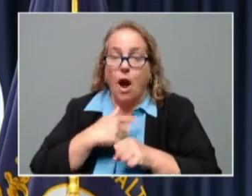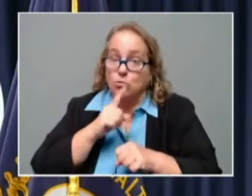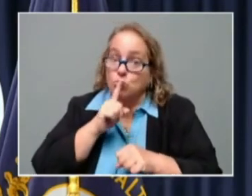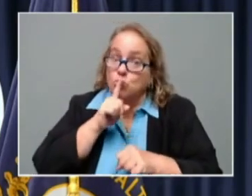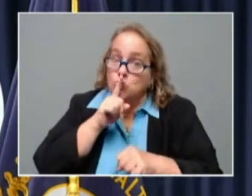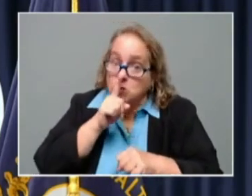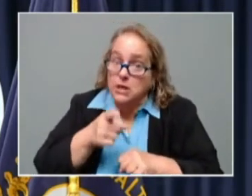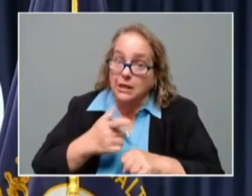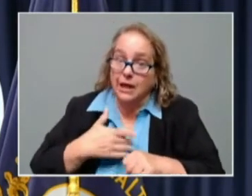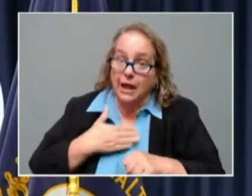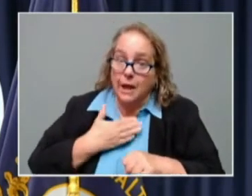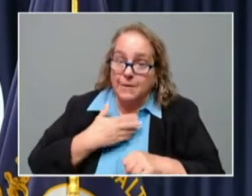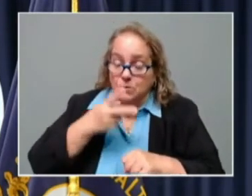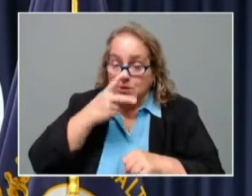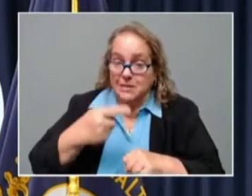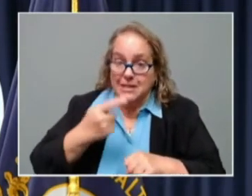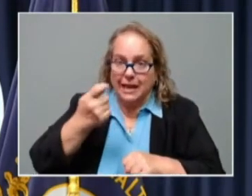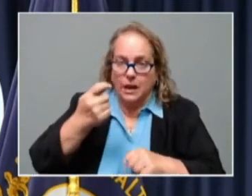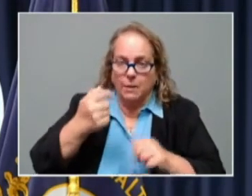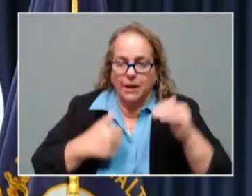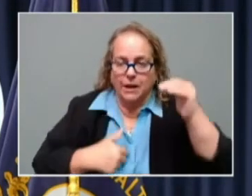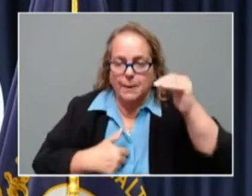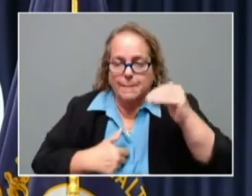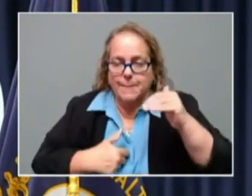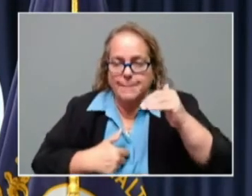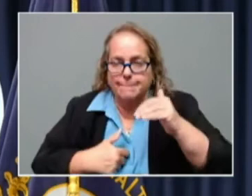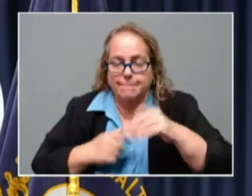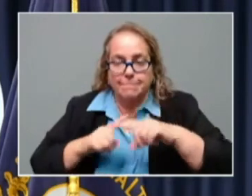make sure I'm clear that they're way too high. Uh and and we we gotta, we